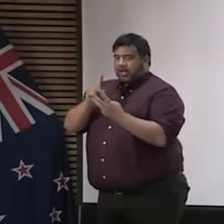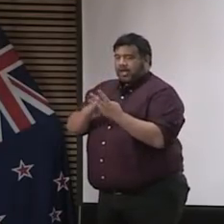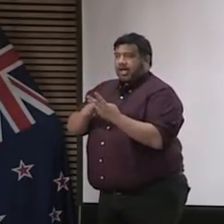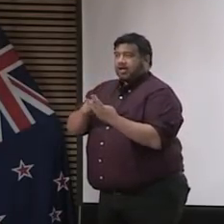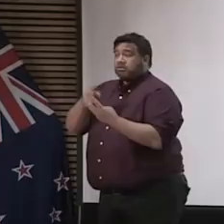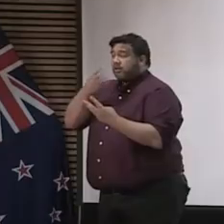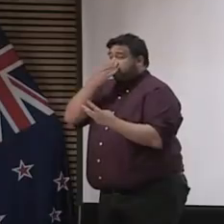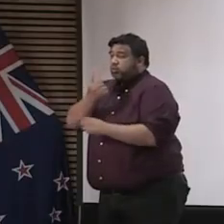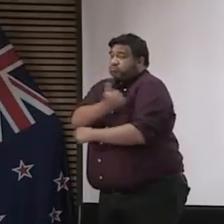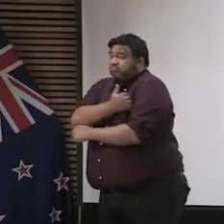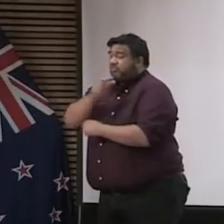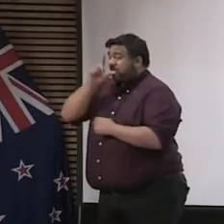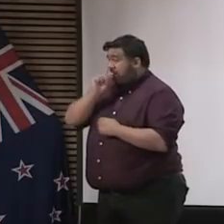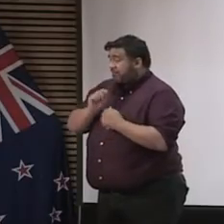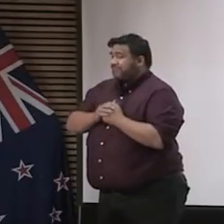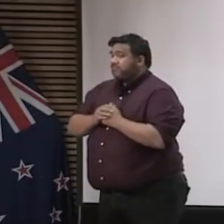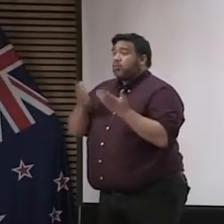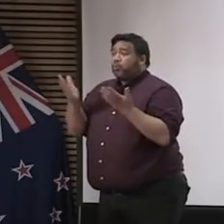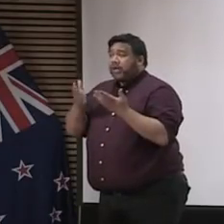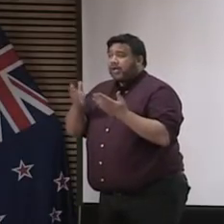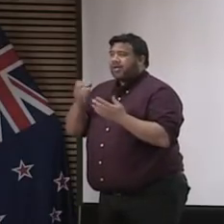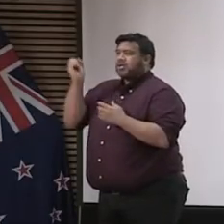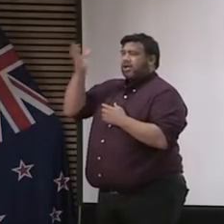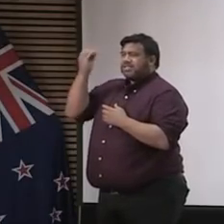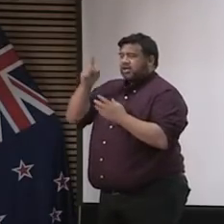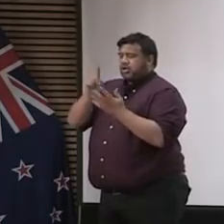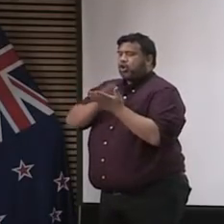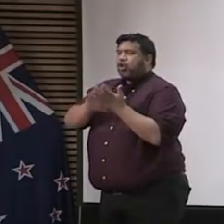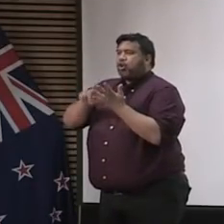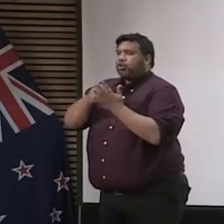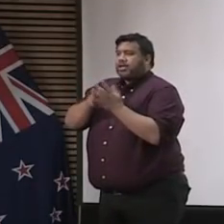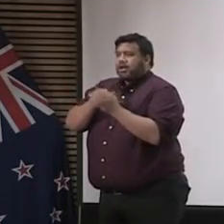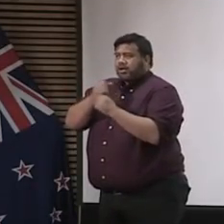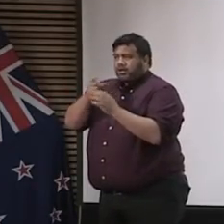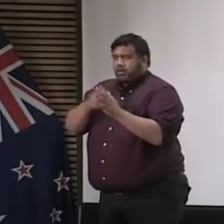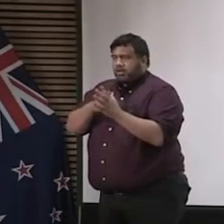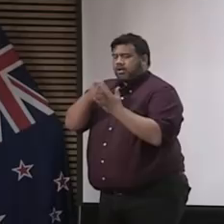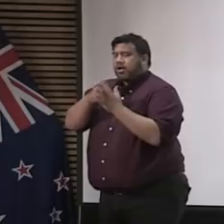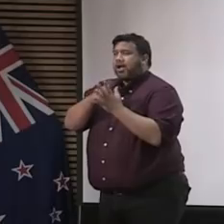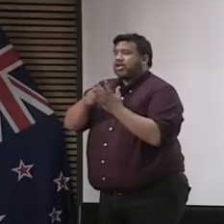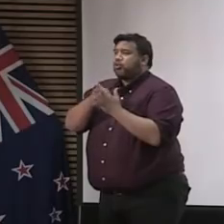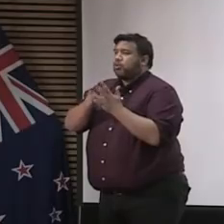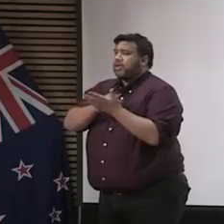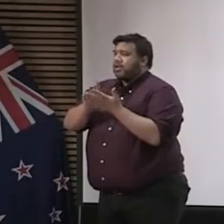this week in the far north, Kaitaia, Hokianga and others.